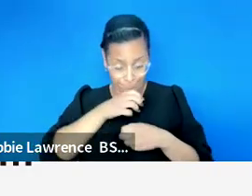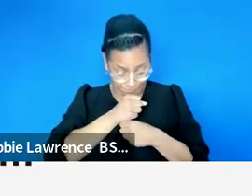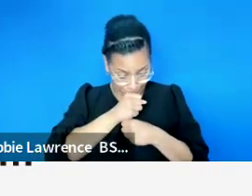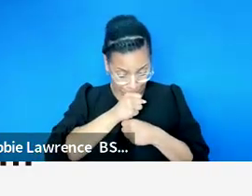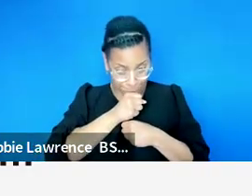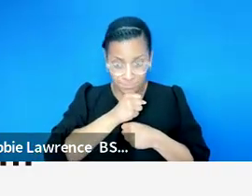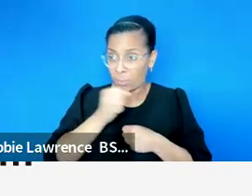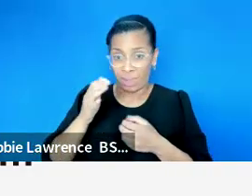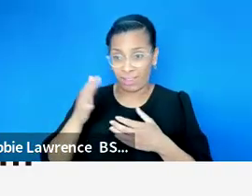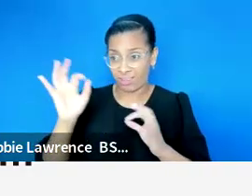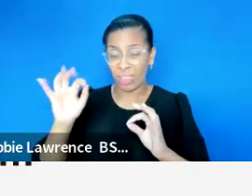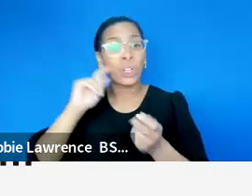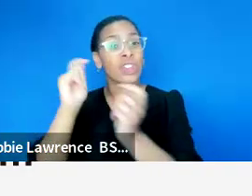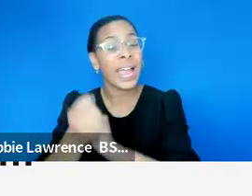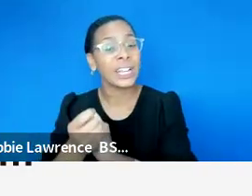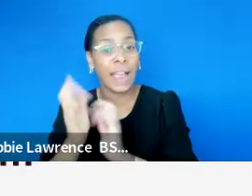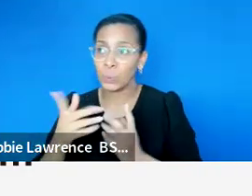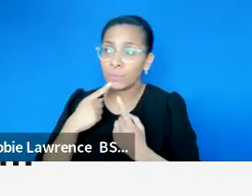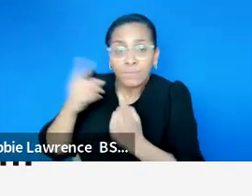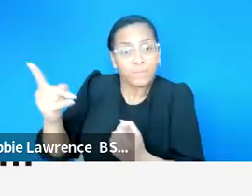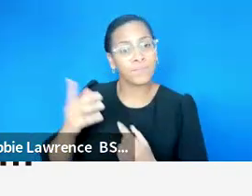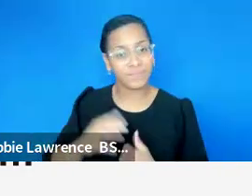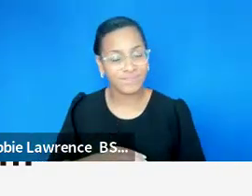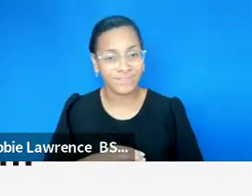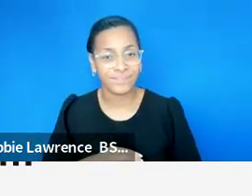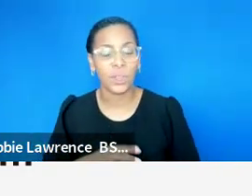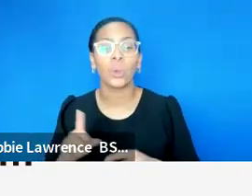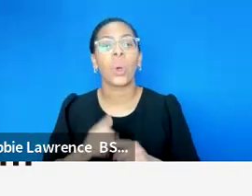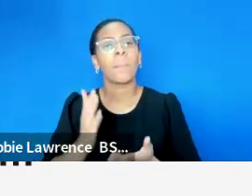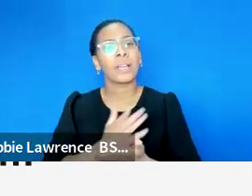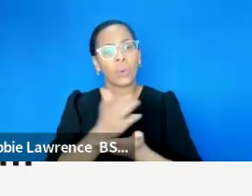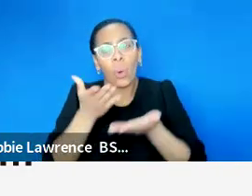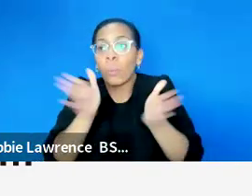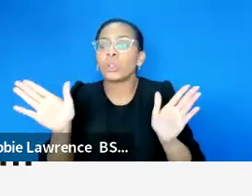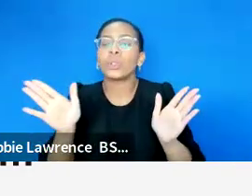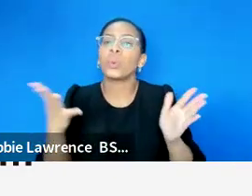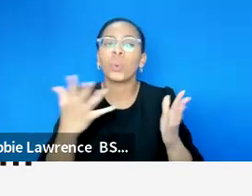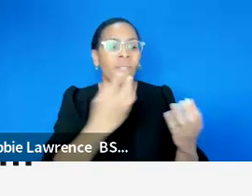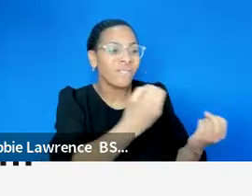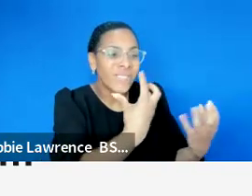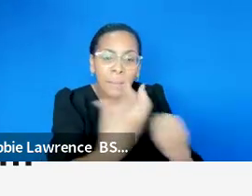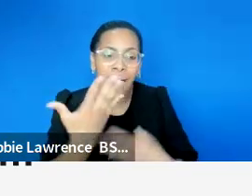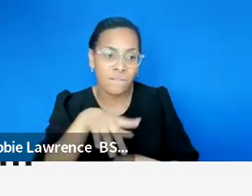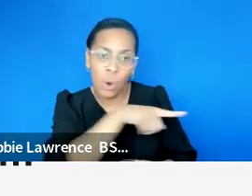silent. And finally, be open to feedback from colleagues and senior leaders, and use this to grow.